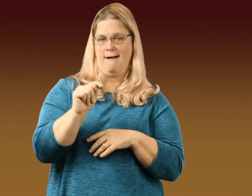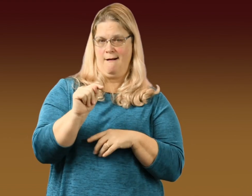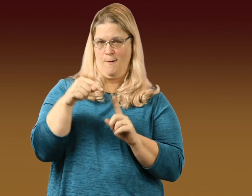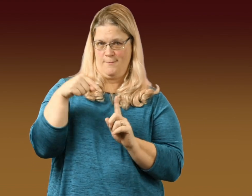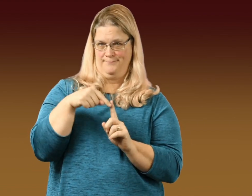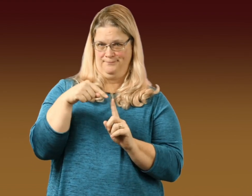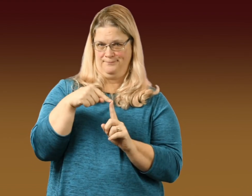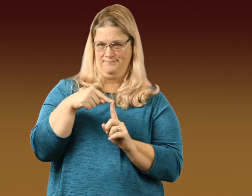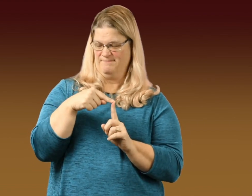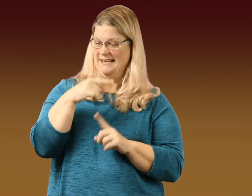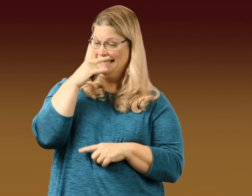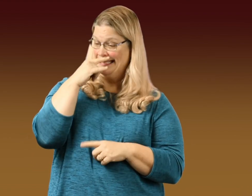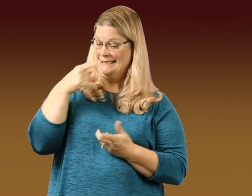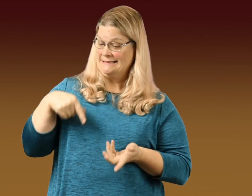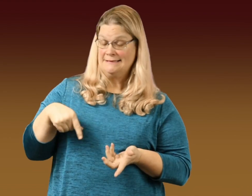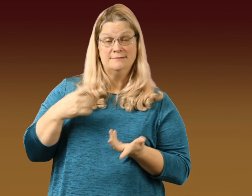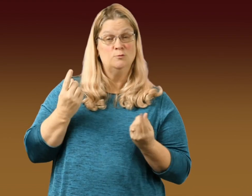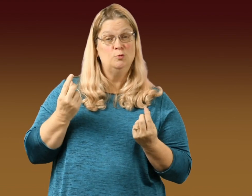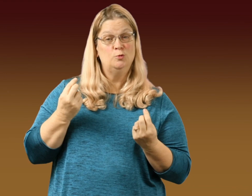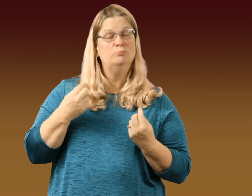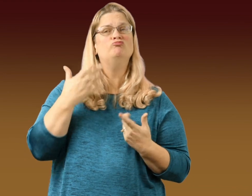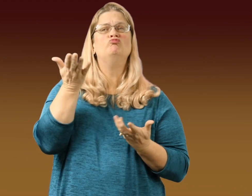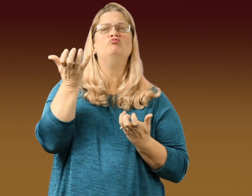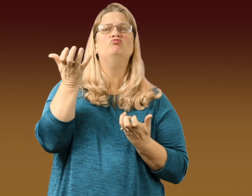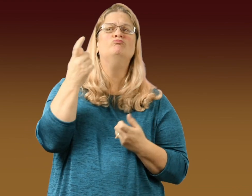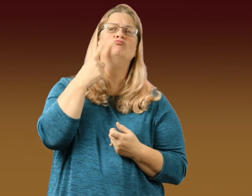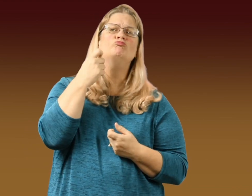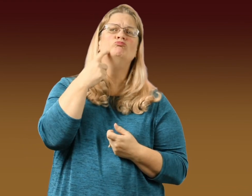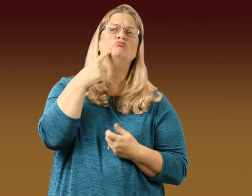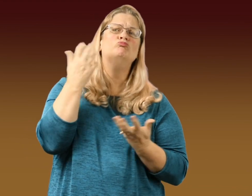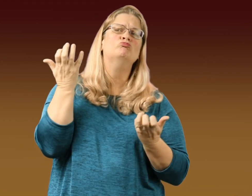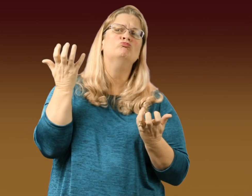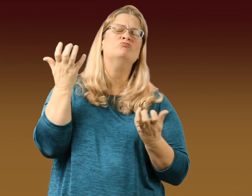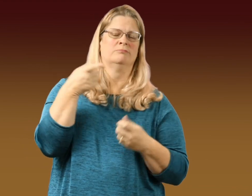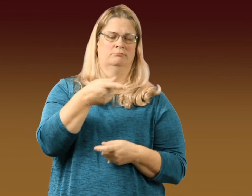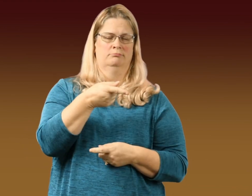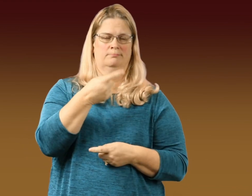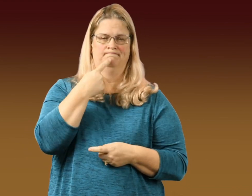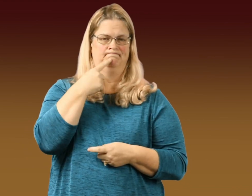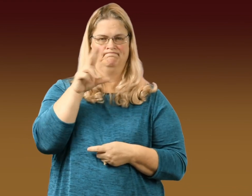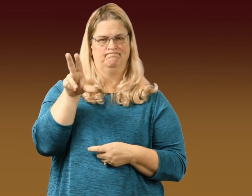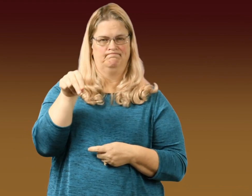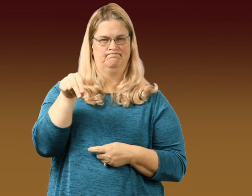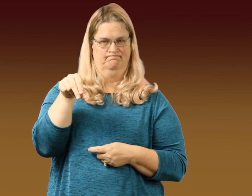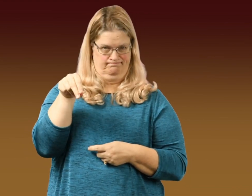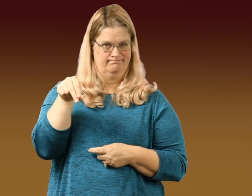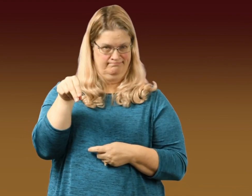Perhaps you're in line, ready to check out. The kids are standing there, and they mention, hey, I want candy.